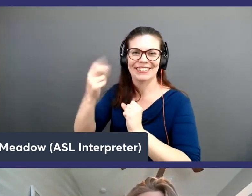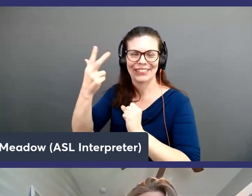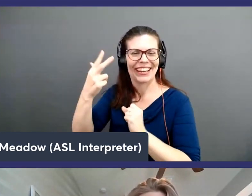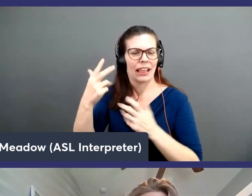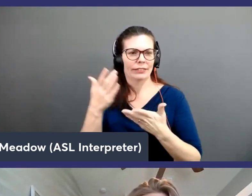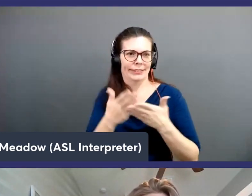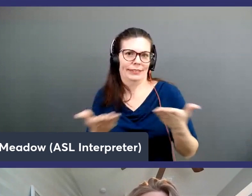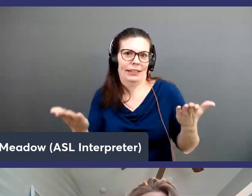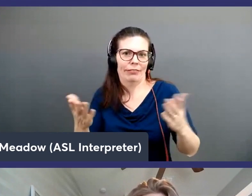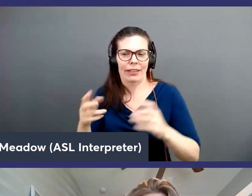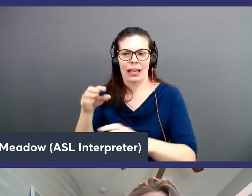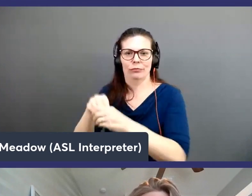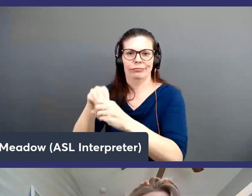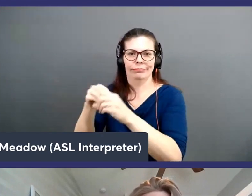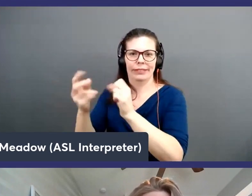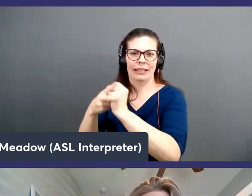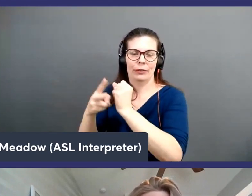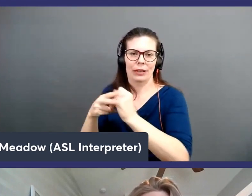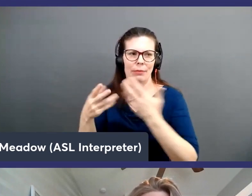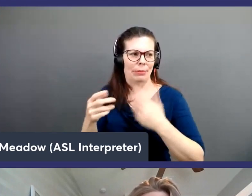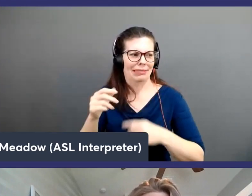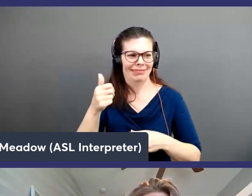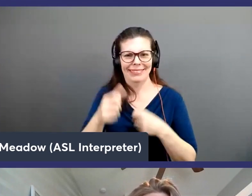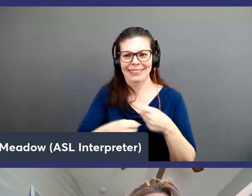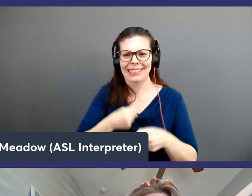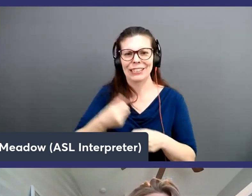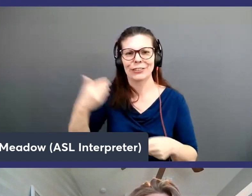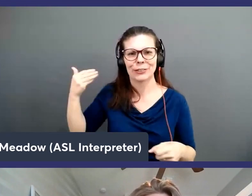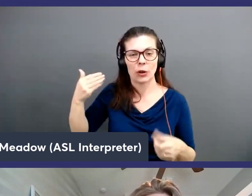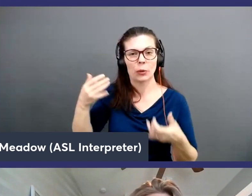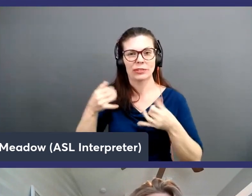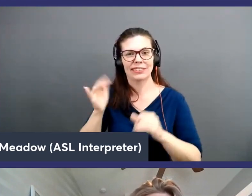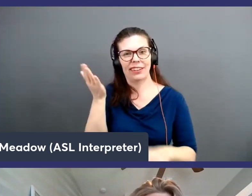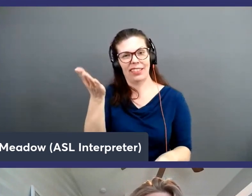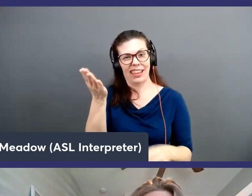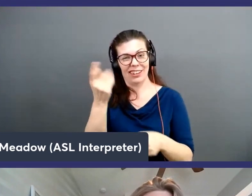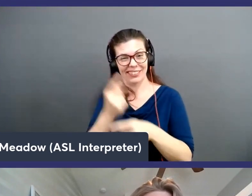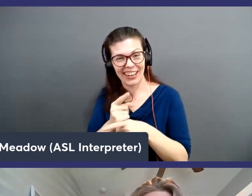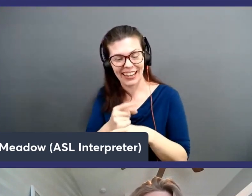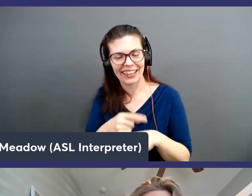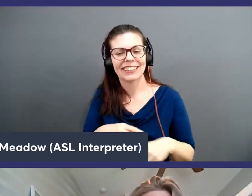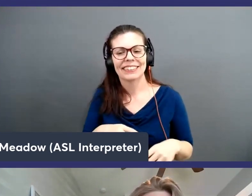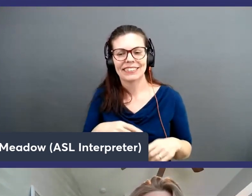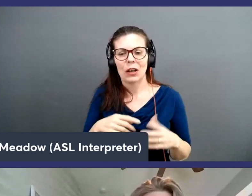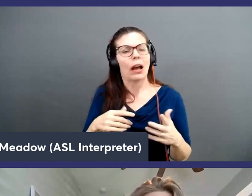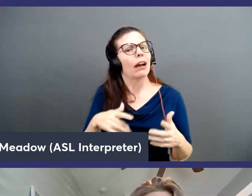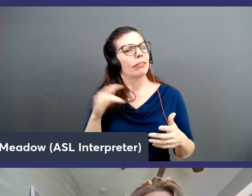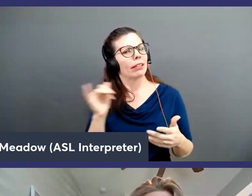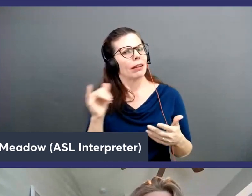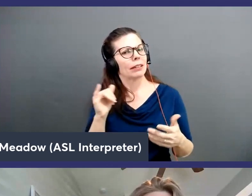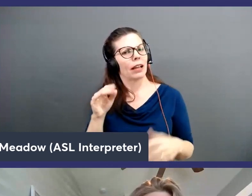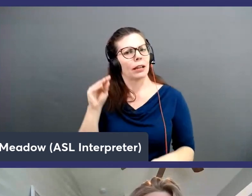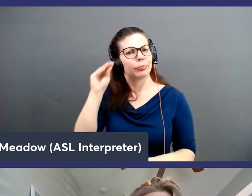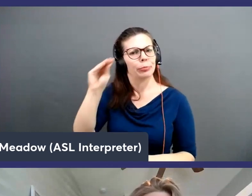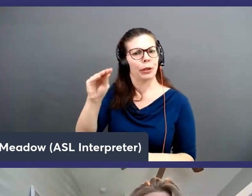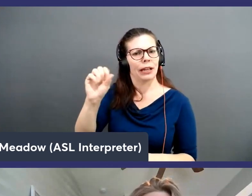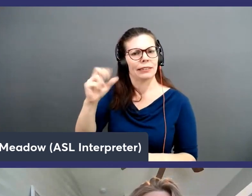at this point probably 10 years ago and it's still in there, right? I feel like I put it to S3, it's gonna be there forever.